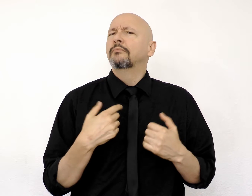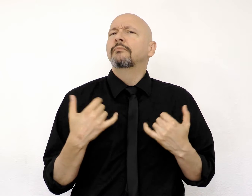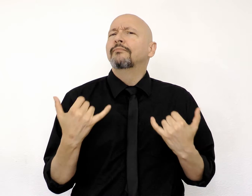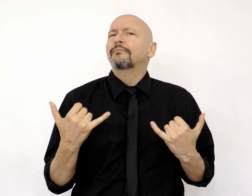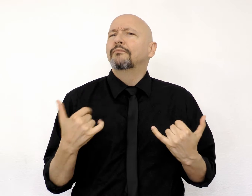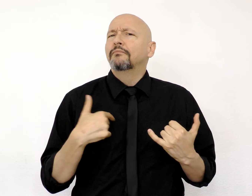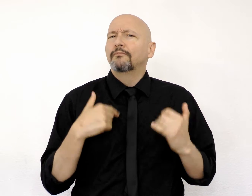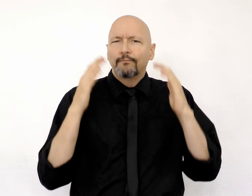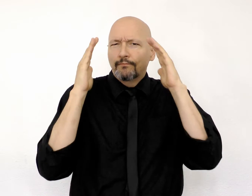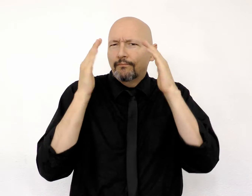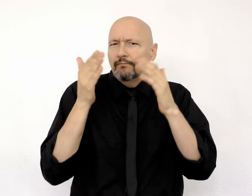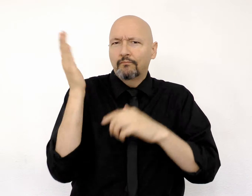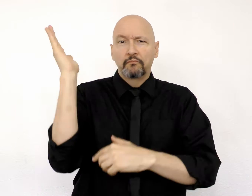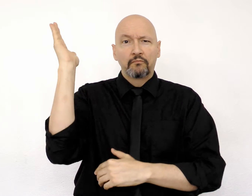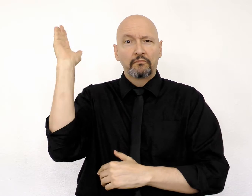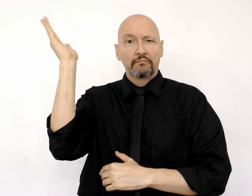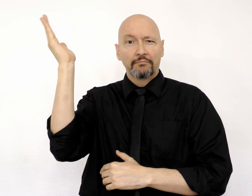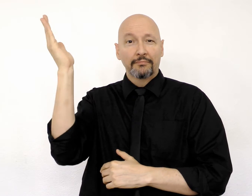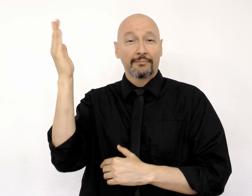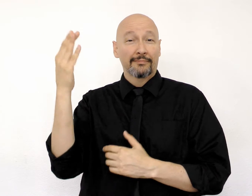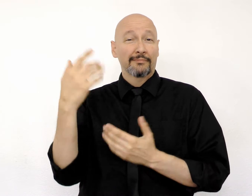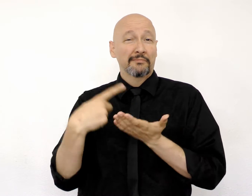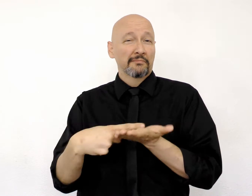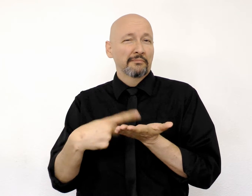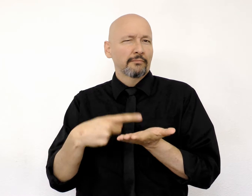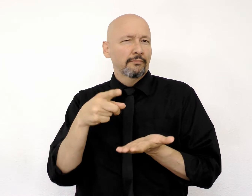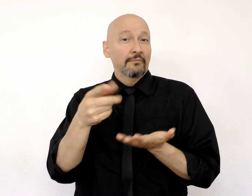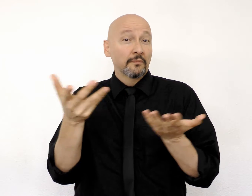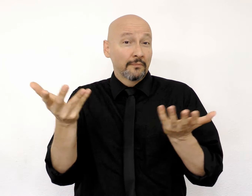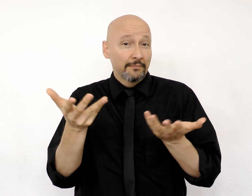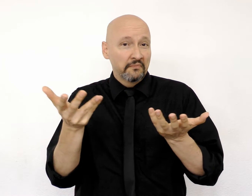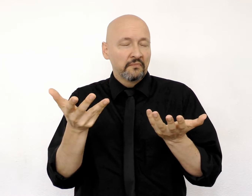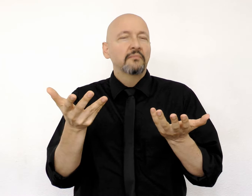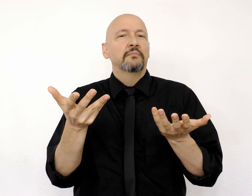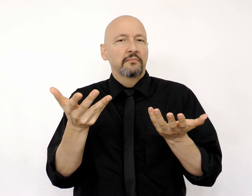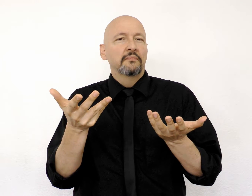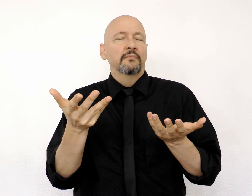Now, I want to focus this talk/discussion on